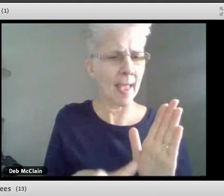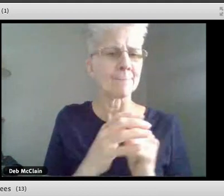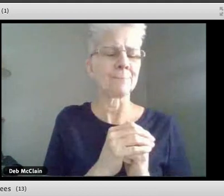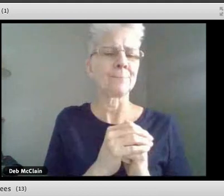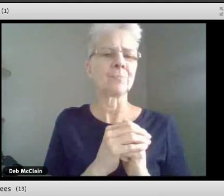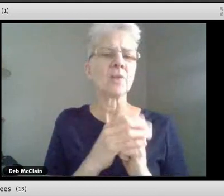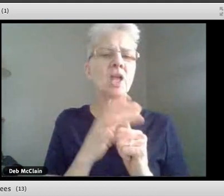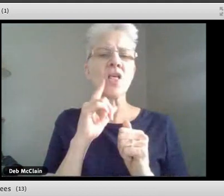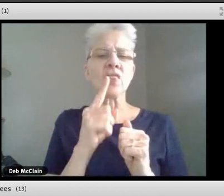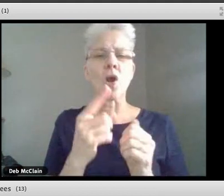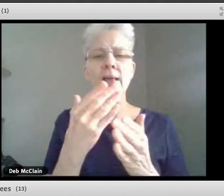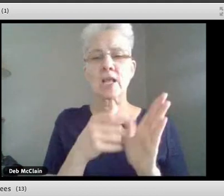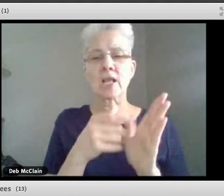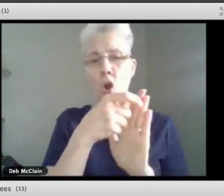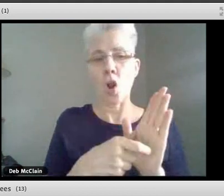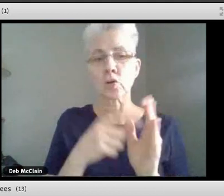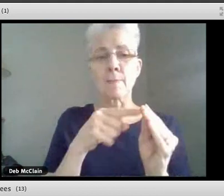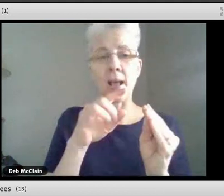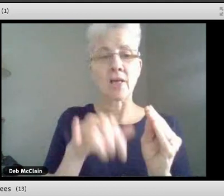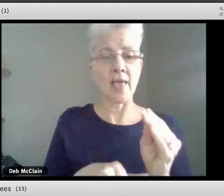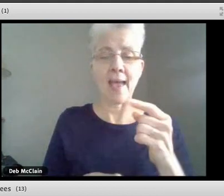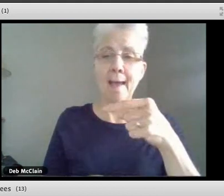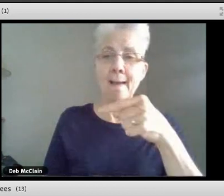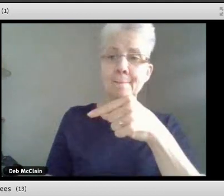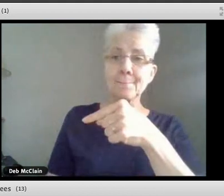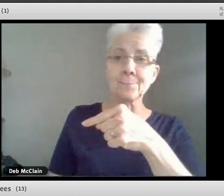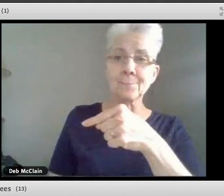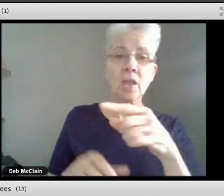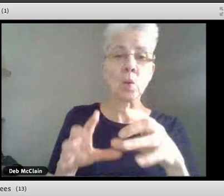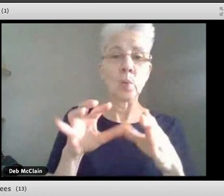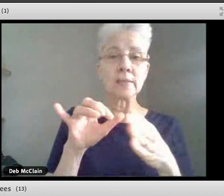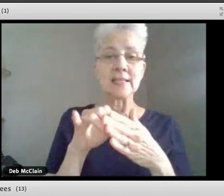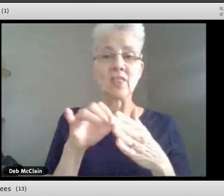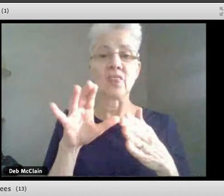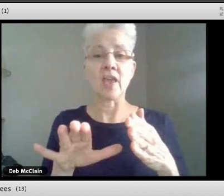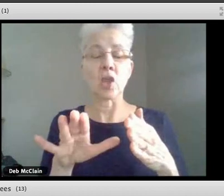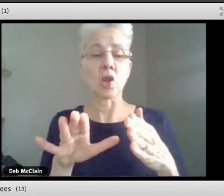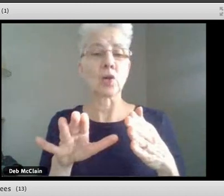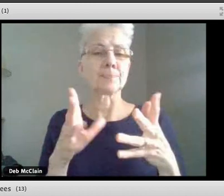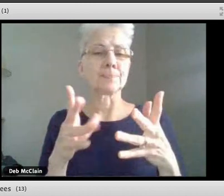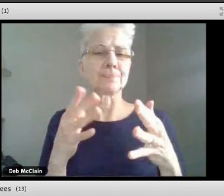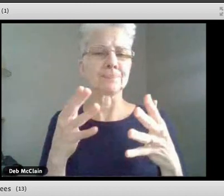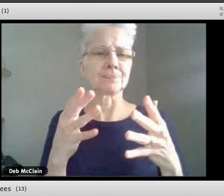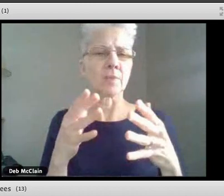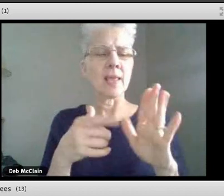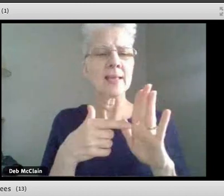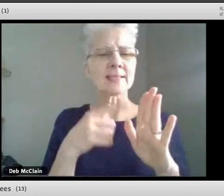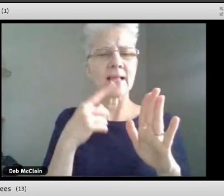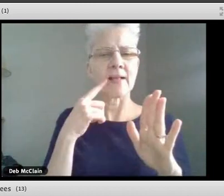and when they redid their site for accessibility, they saw a market increase of eight percent.